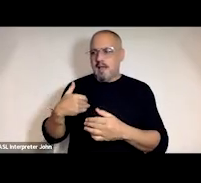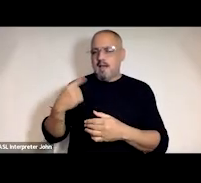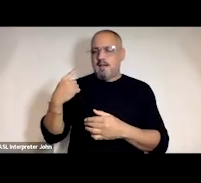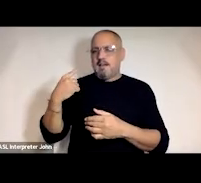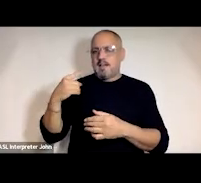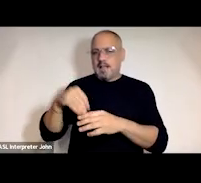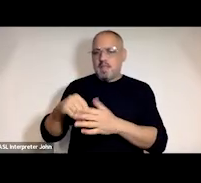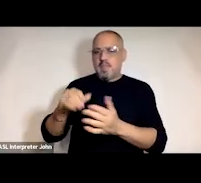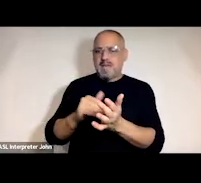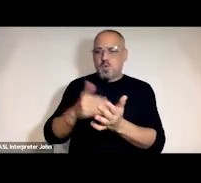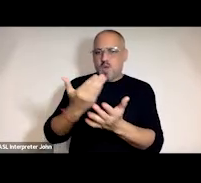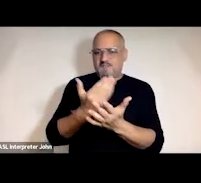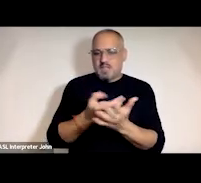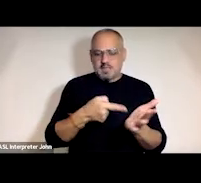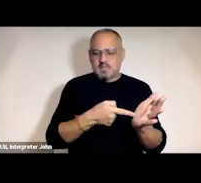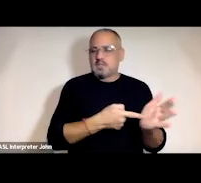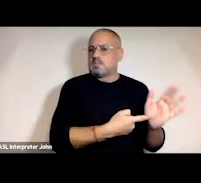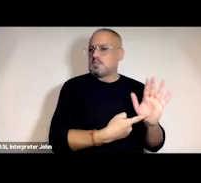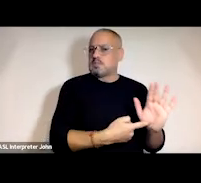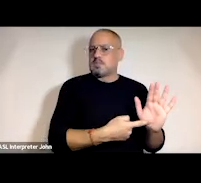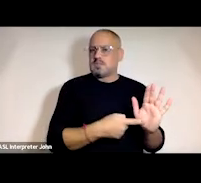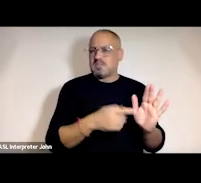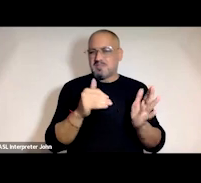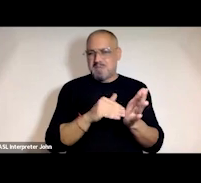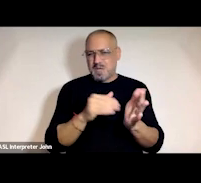in the medical evidence. So that's that medical documentation.